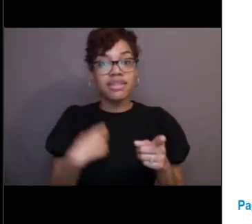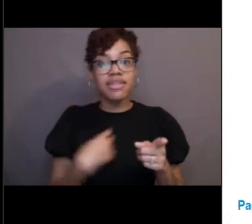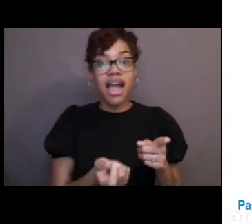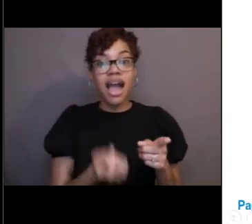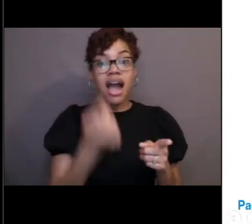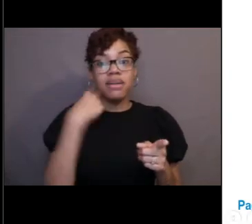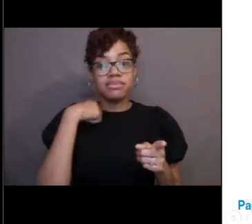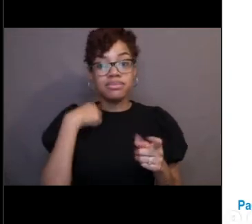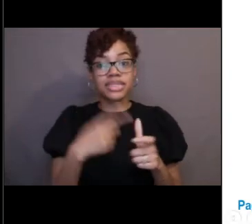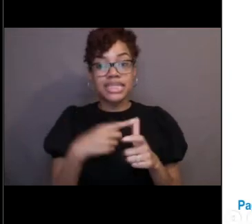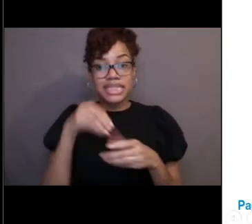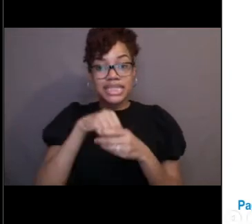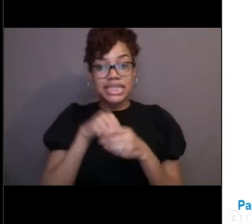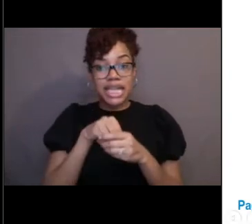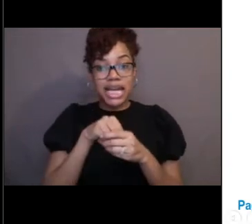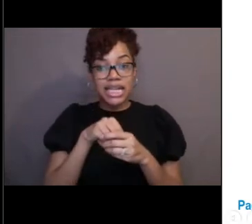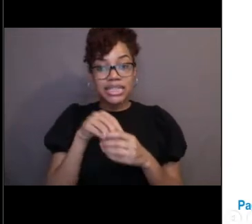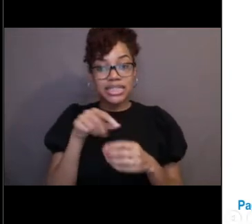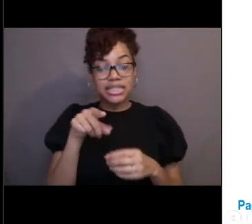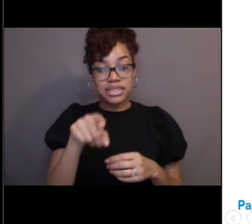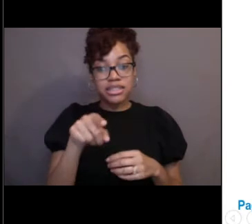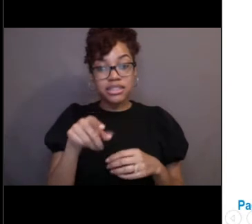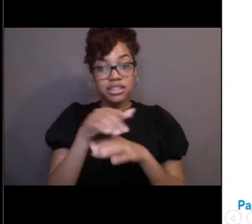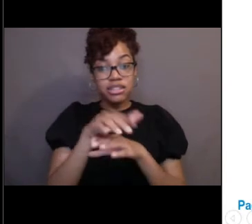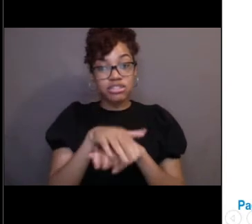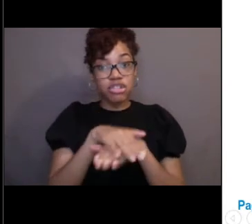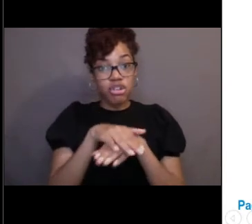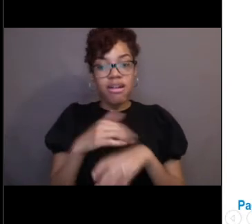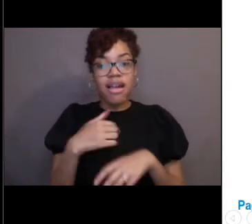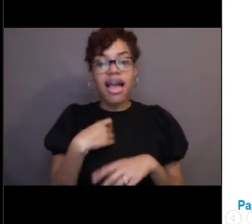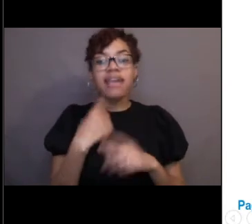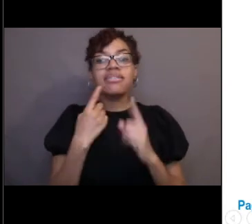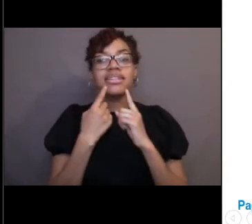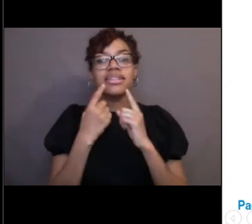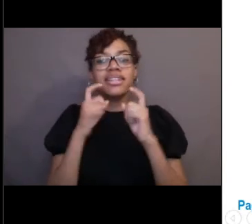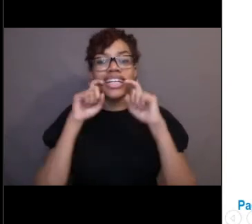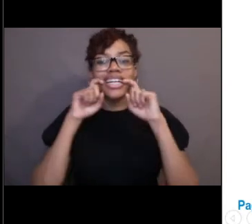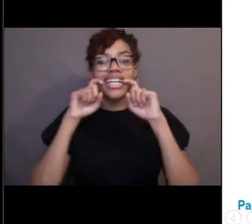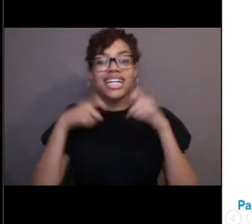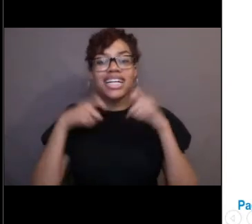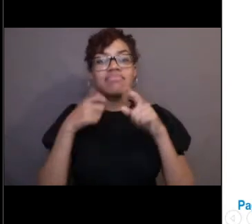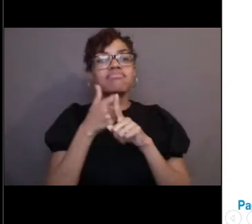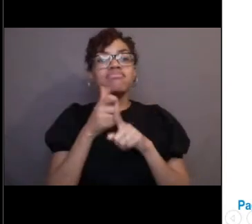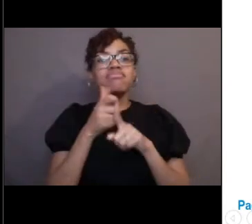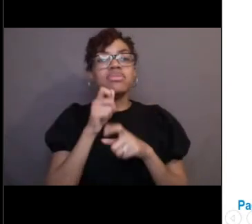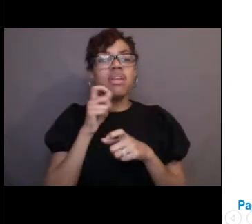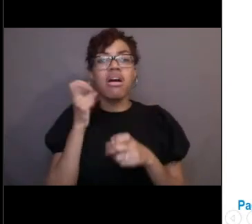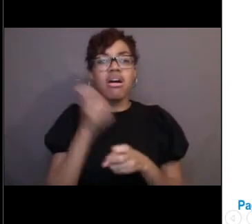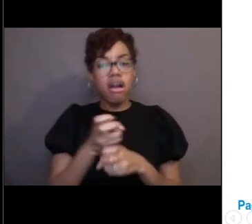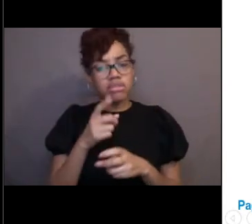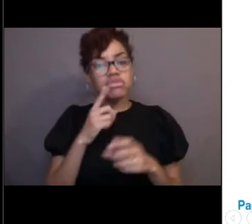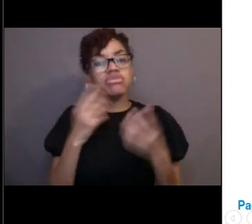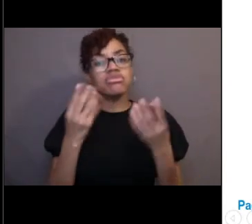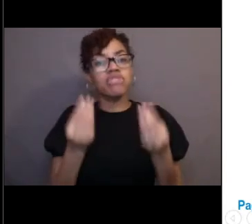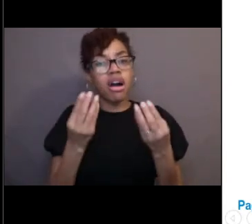so these sort of fang looking things, which are not sharp, they're actually kind of soft, are able to keep the jellyfish